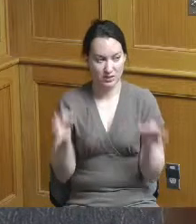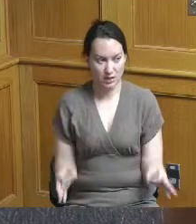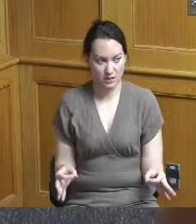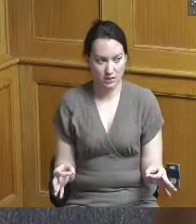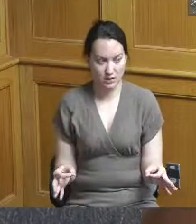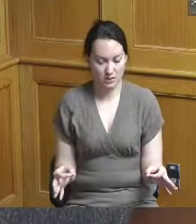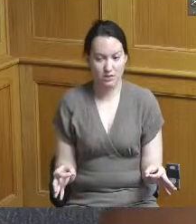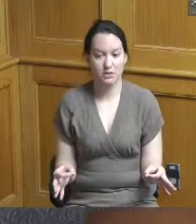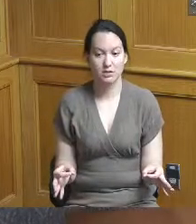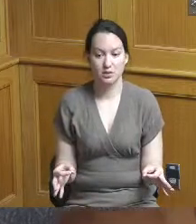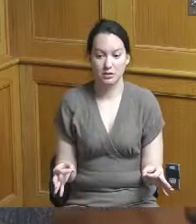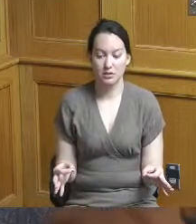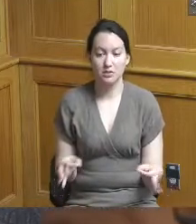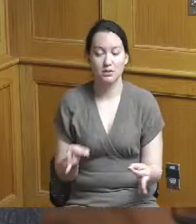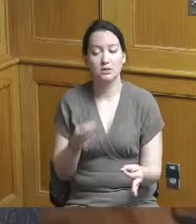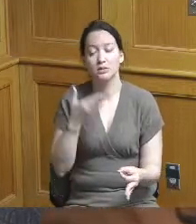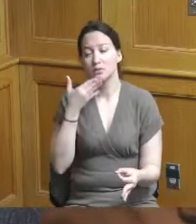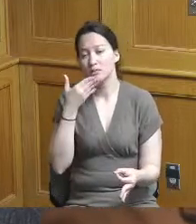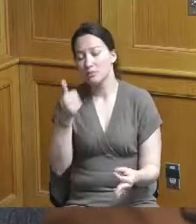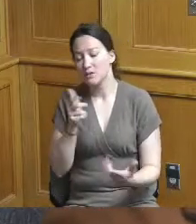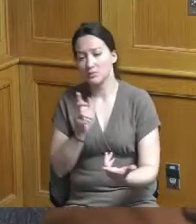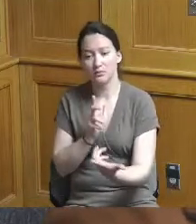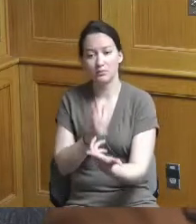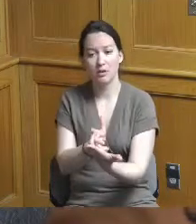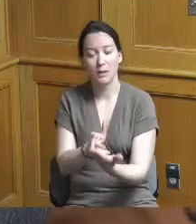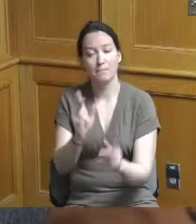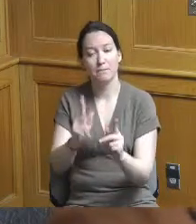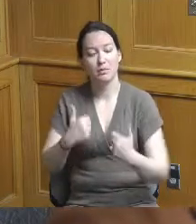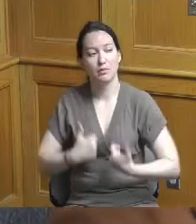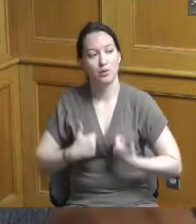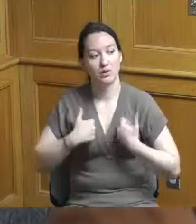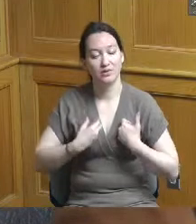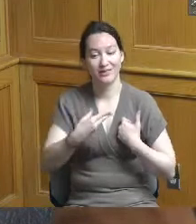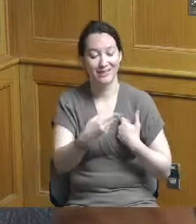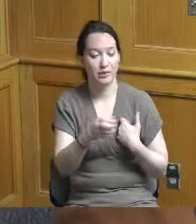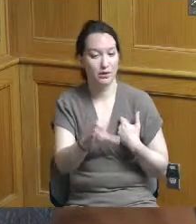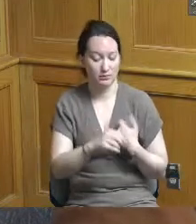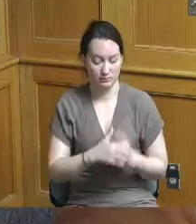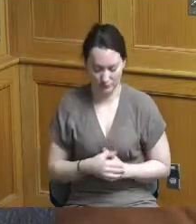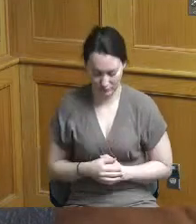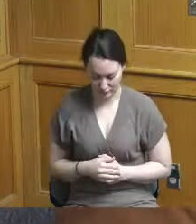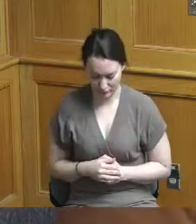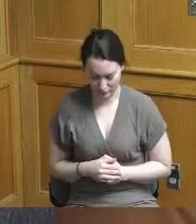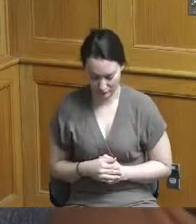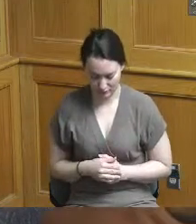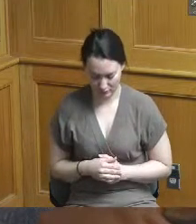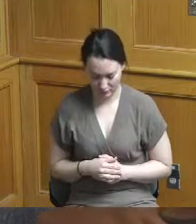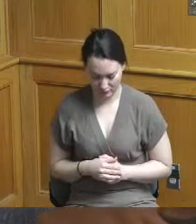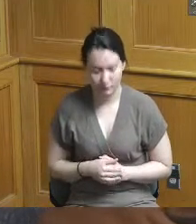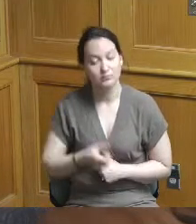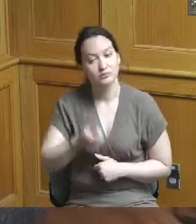on what's best for the taxpayers of Hamilton County now I understand they said there were